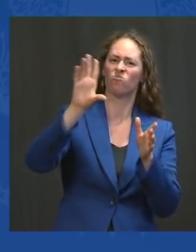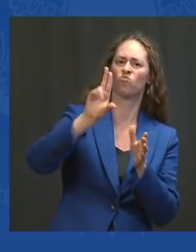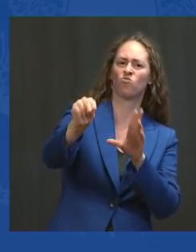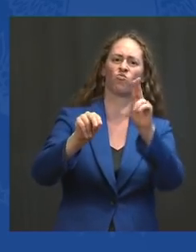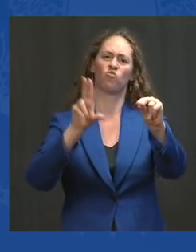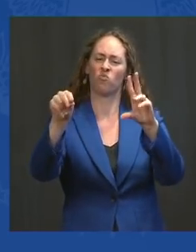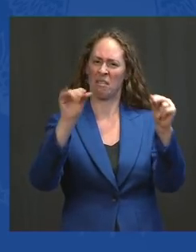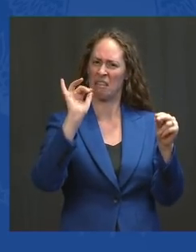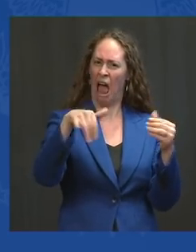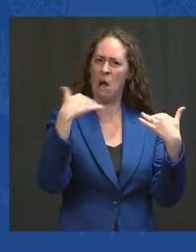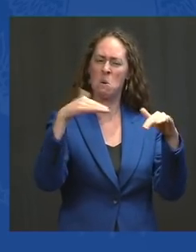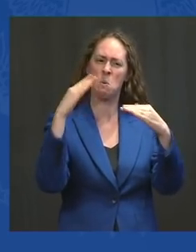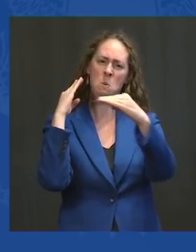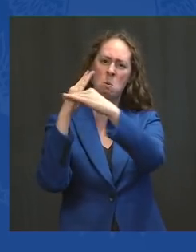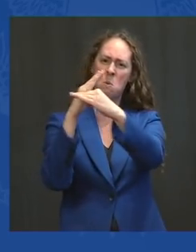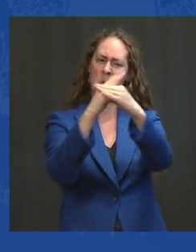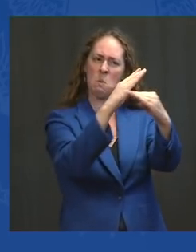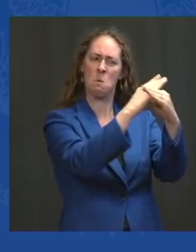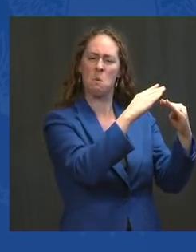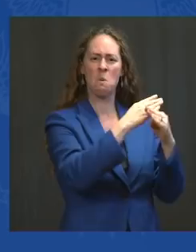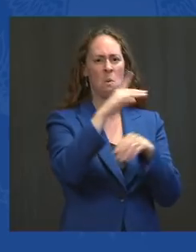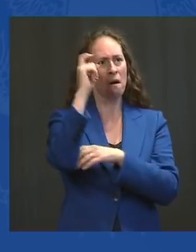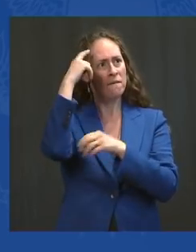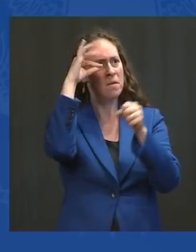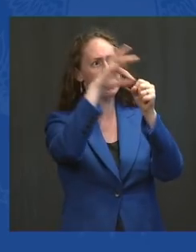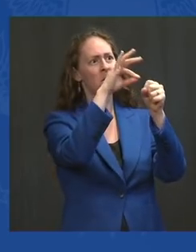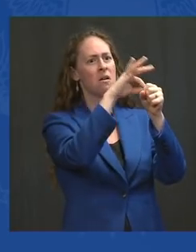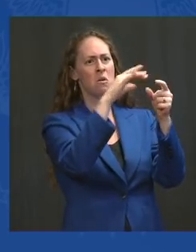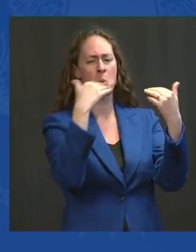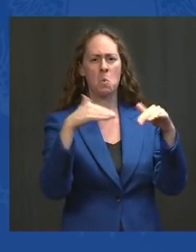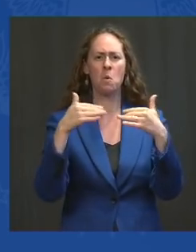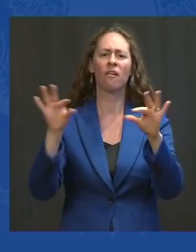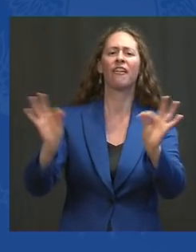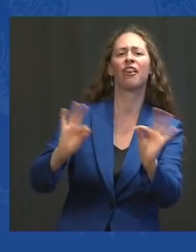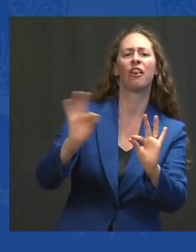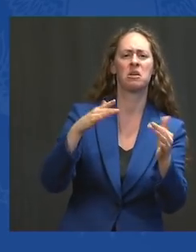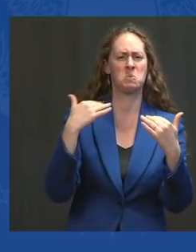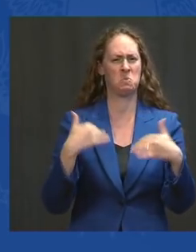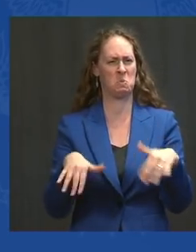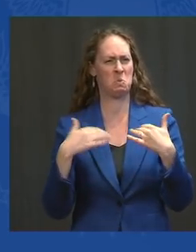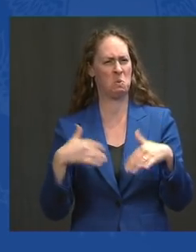It suppresses. It subjugates. The denial of full and free and fair elections